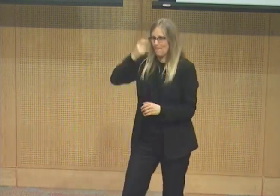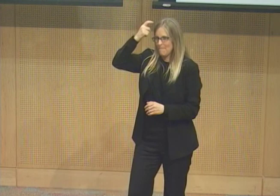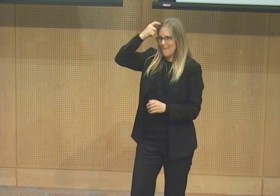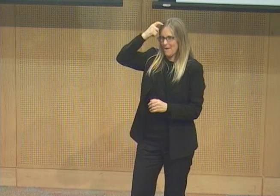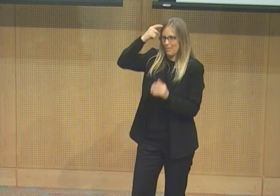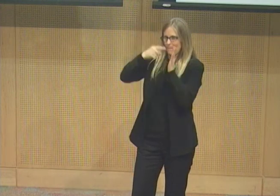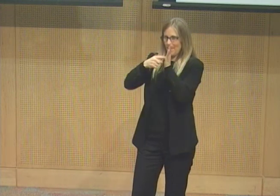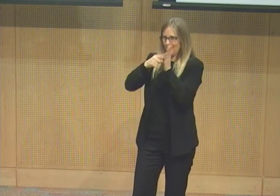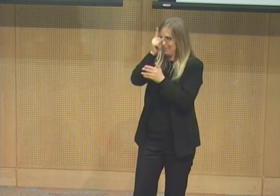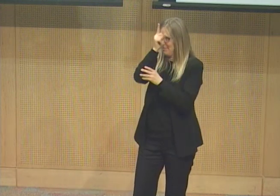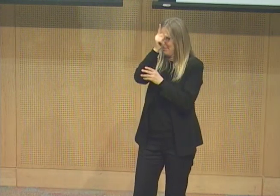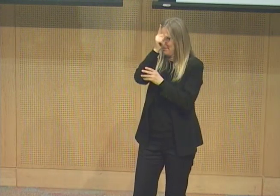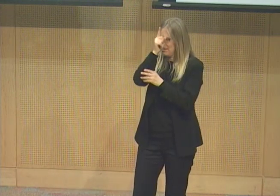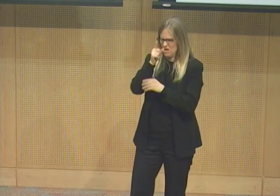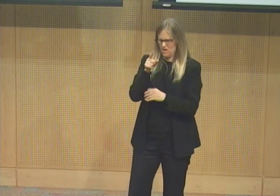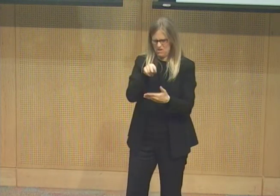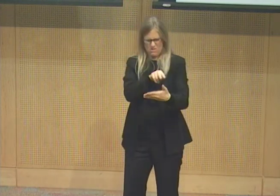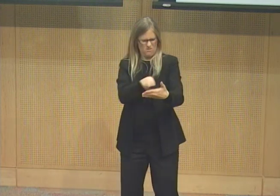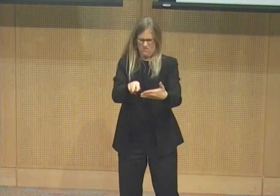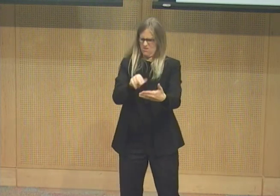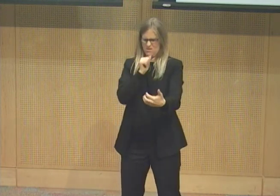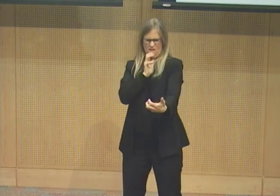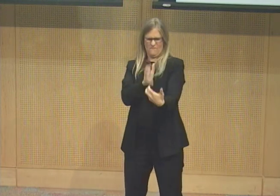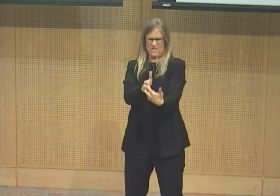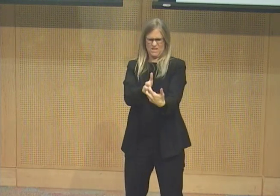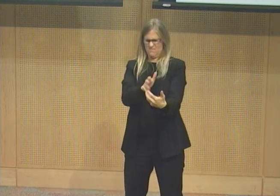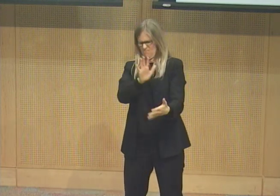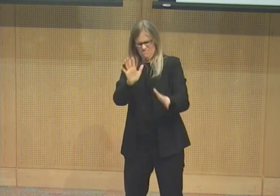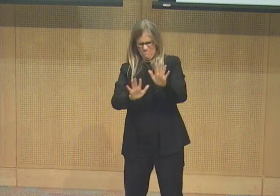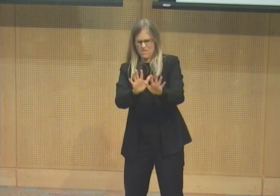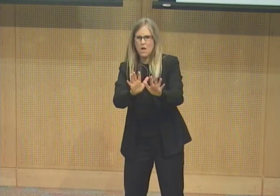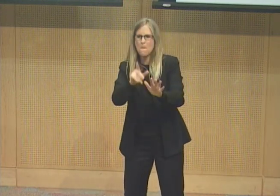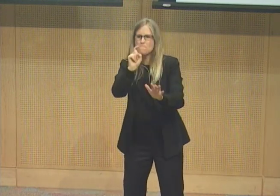We have mental models that help us understand the language